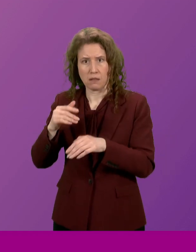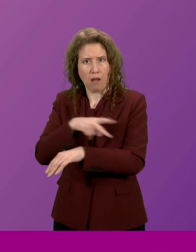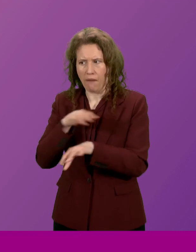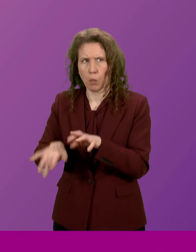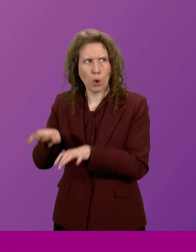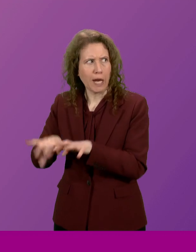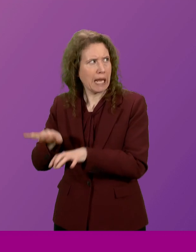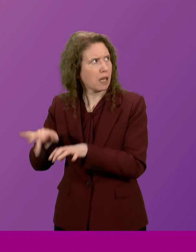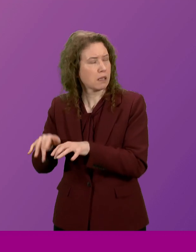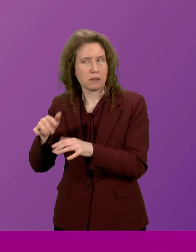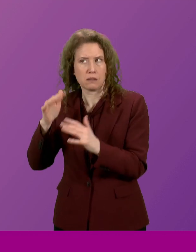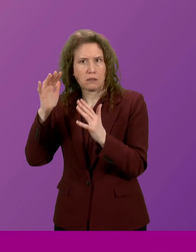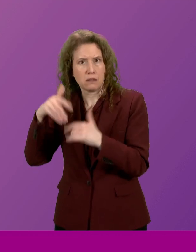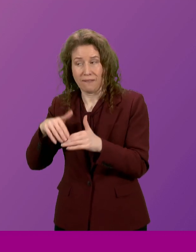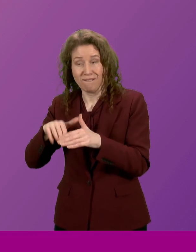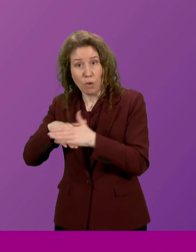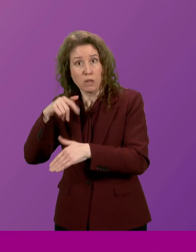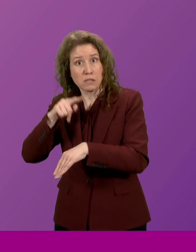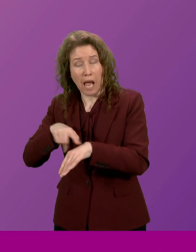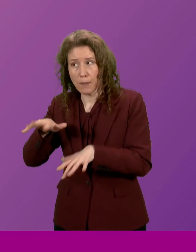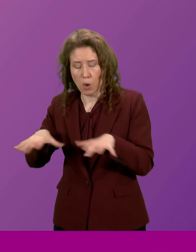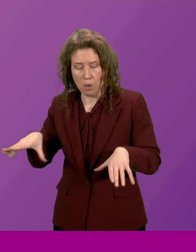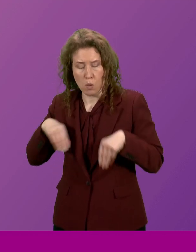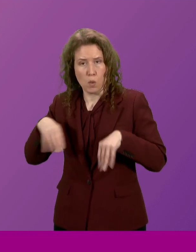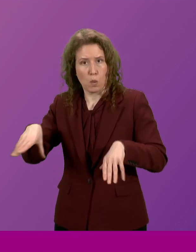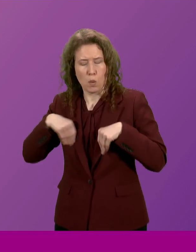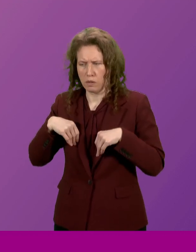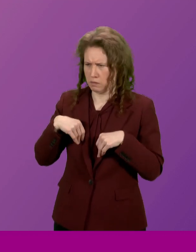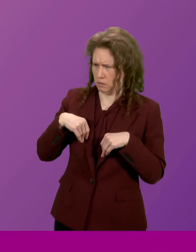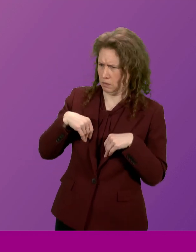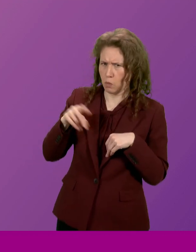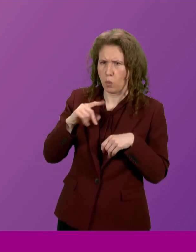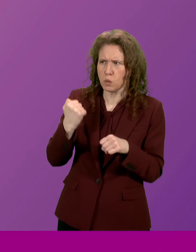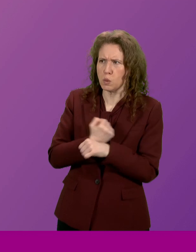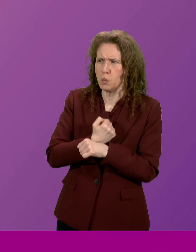they remain working there full time. What is the First Minister doing to resolve